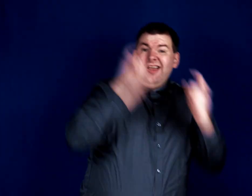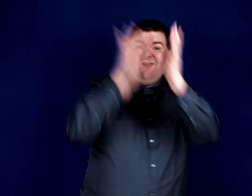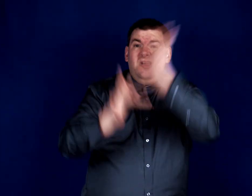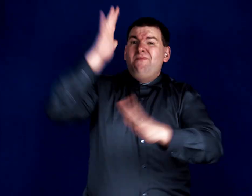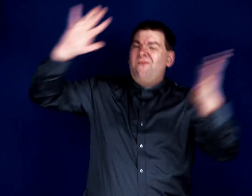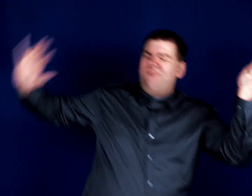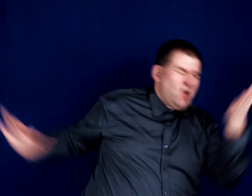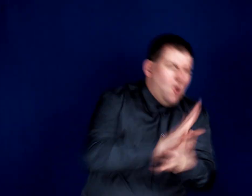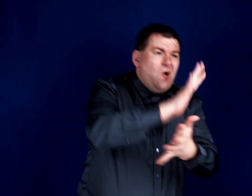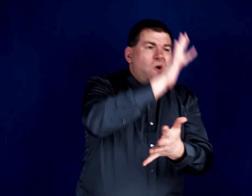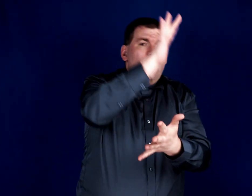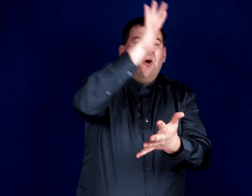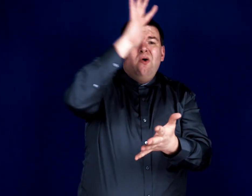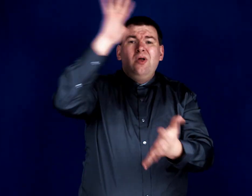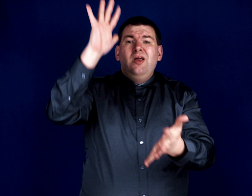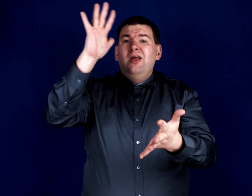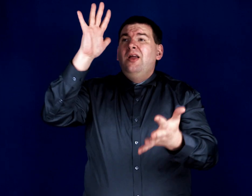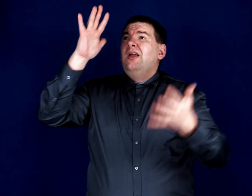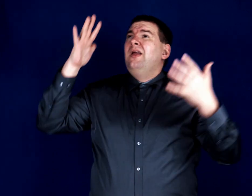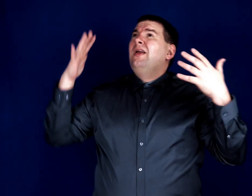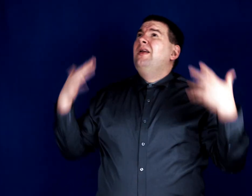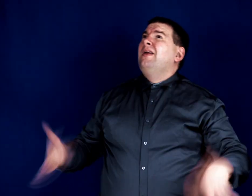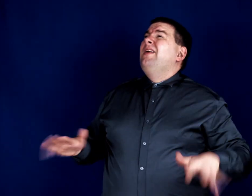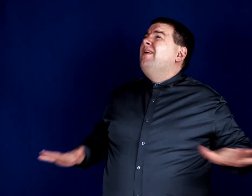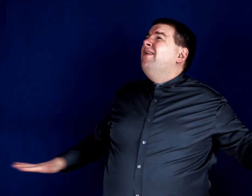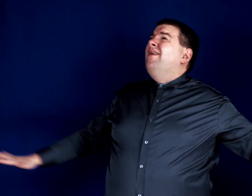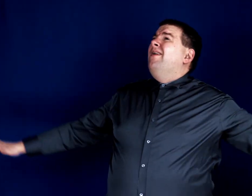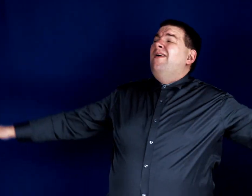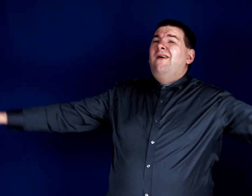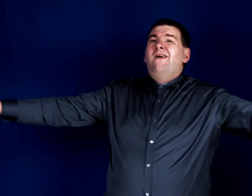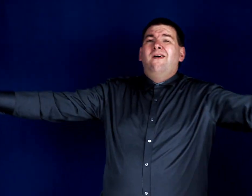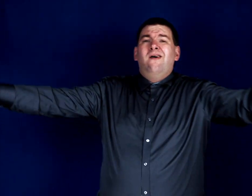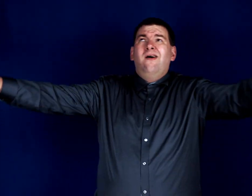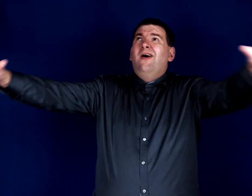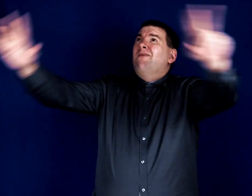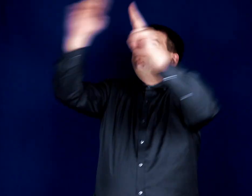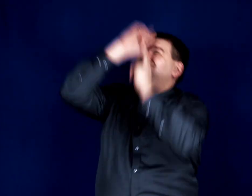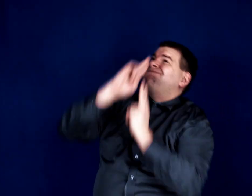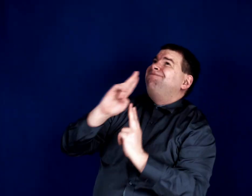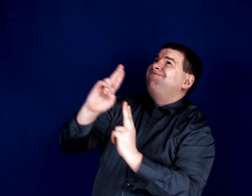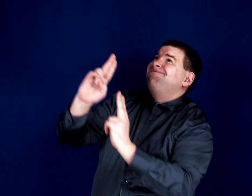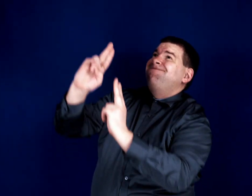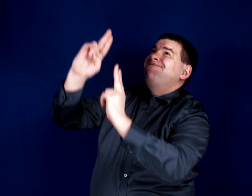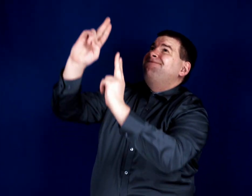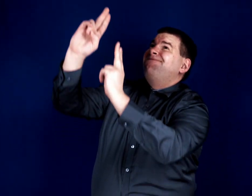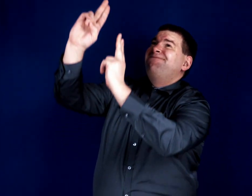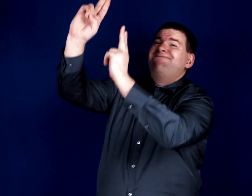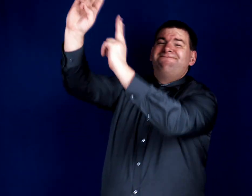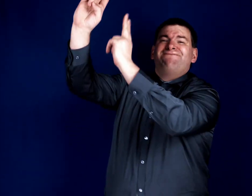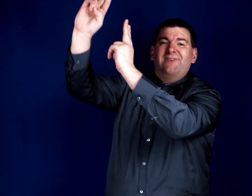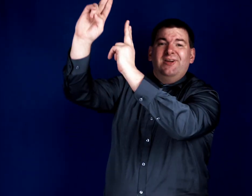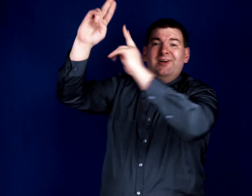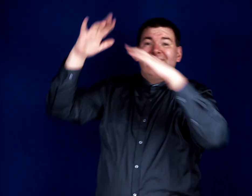glory for it all.